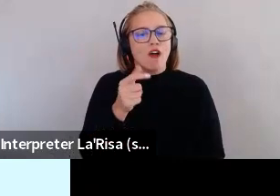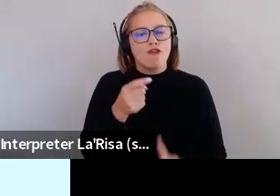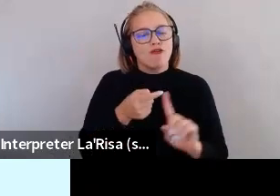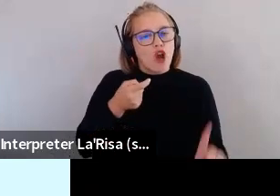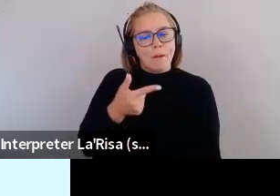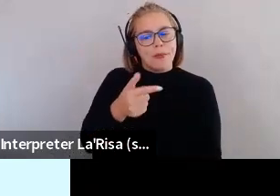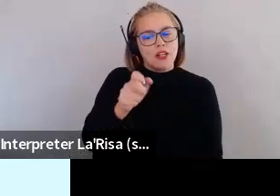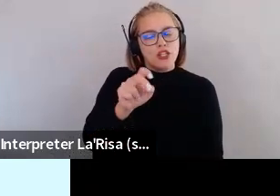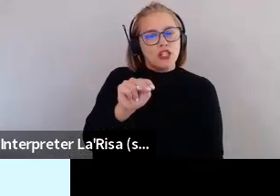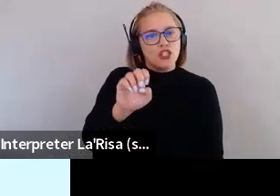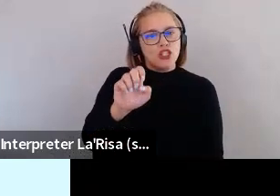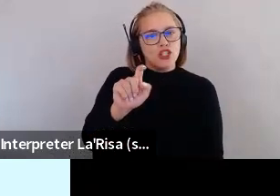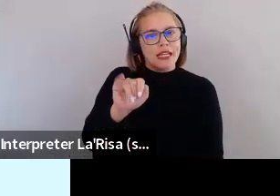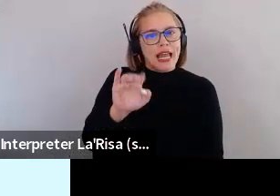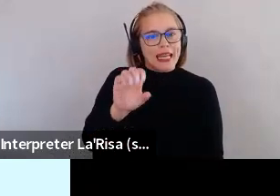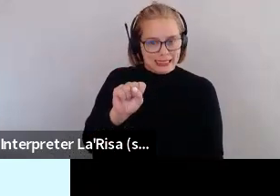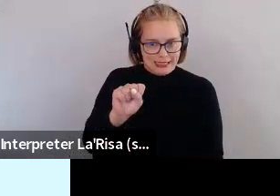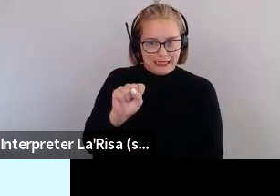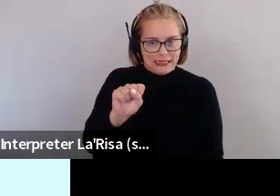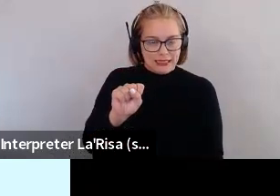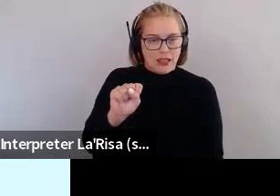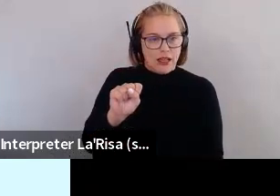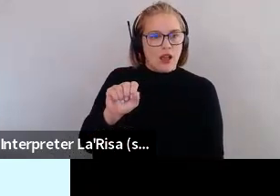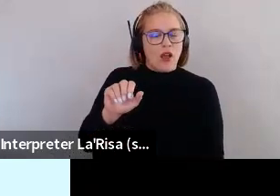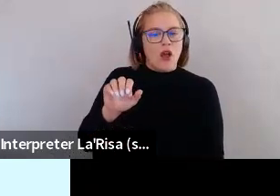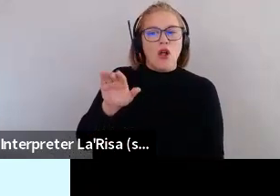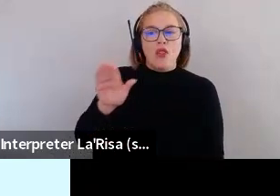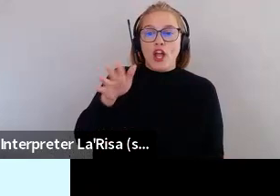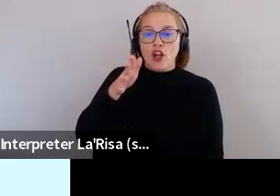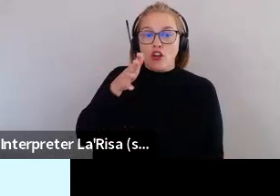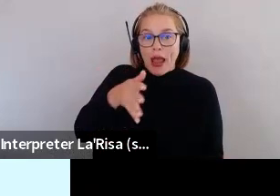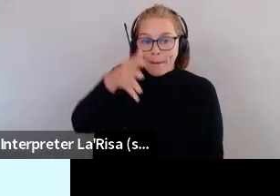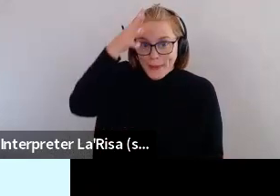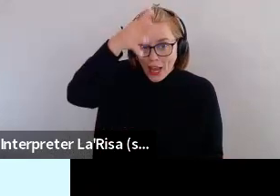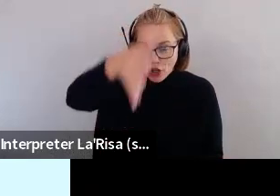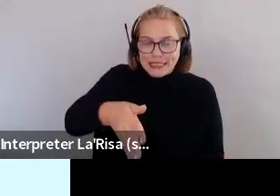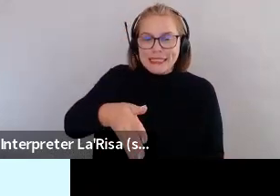generation after generation. What they did not find out to the late 19